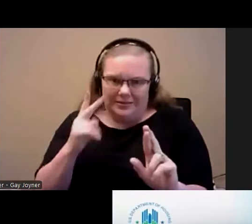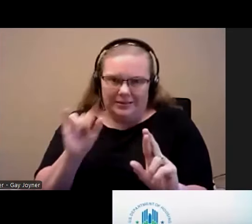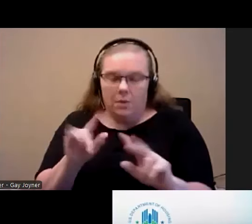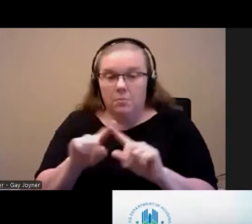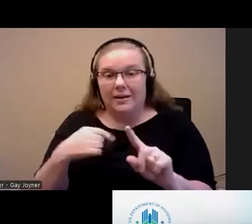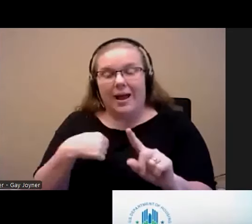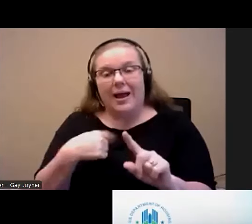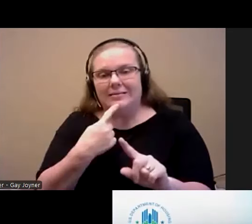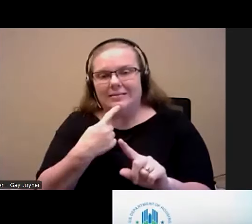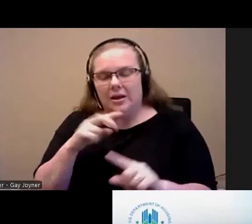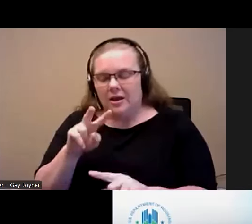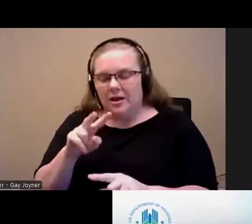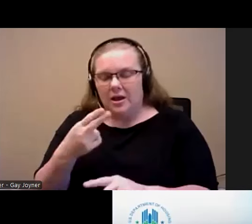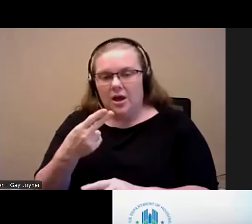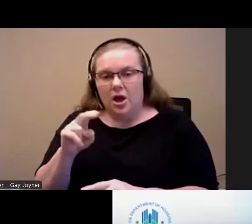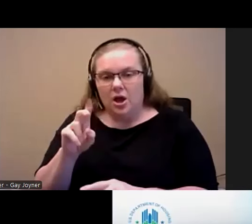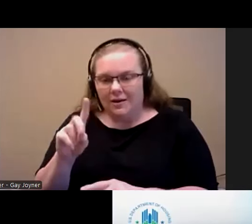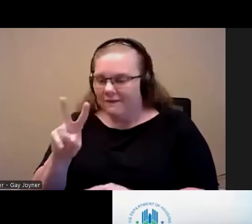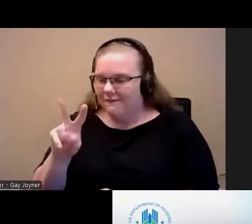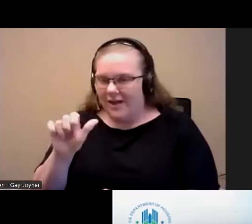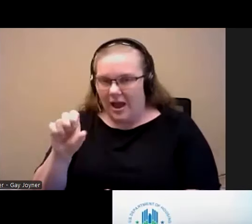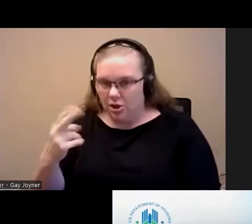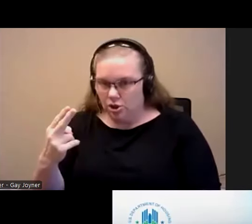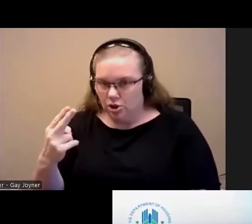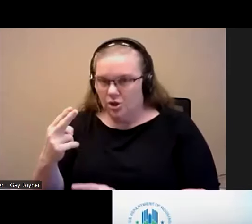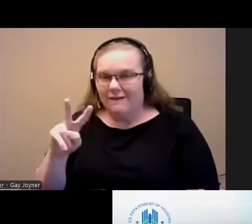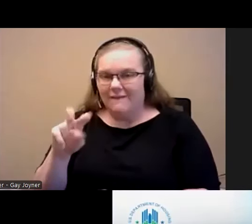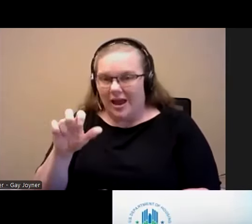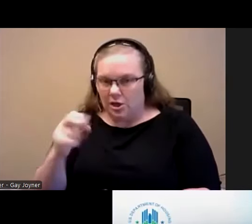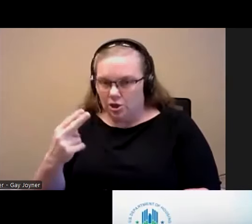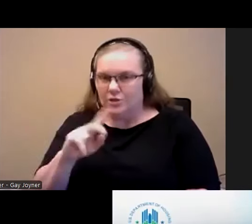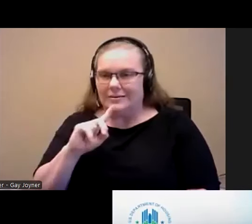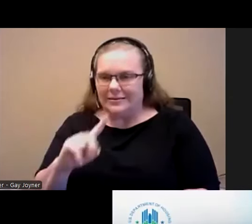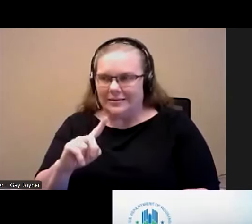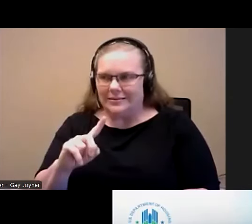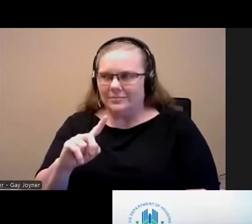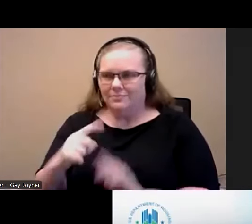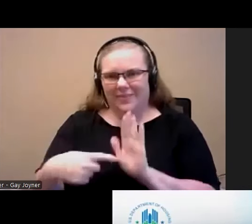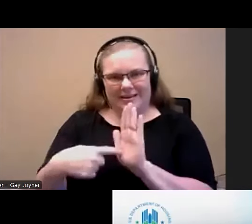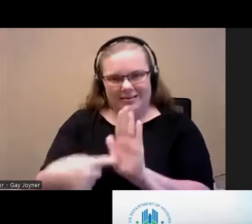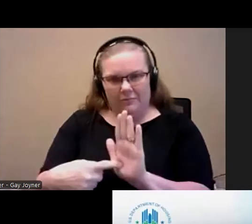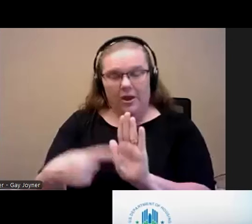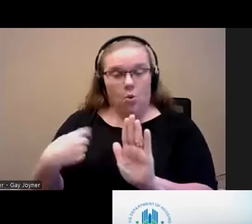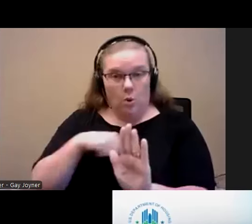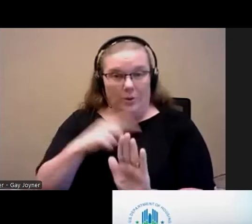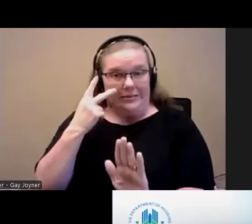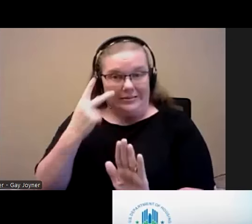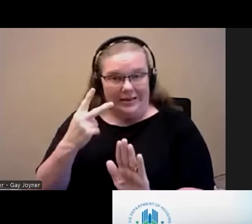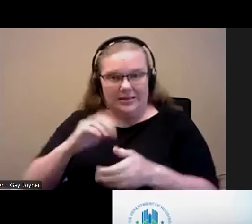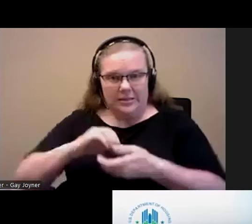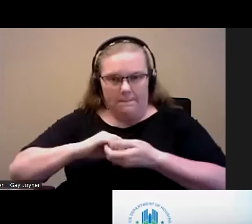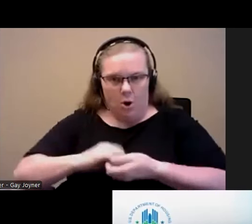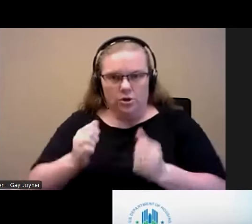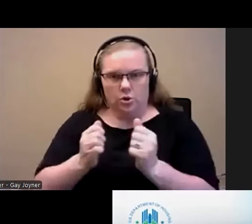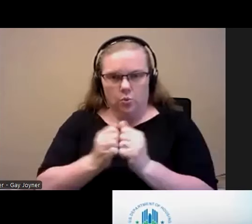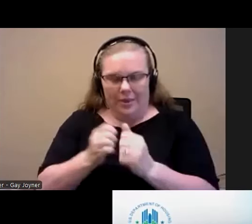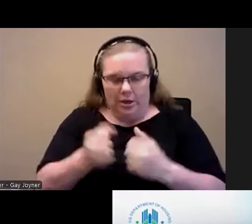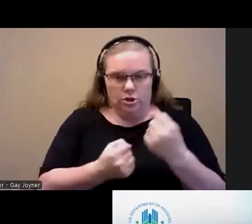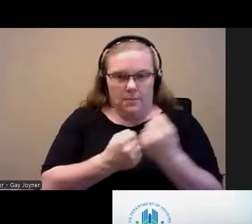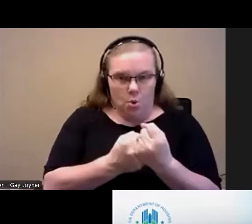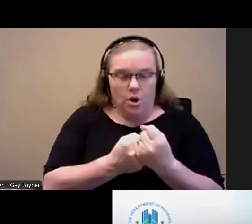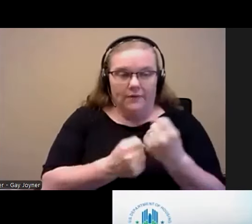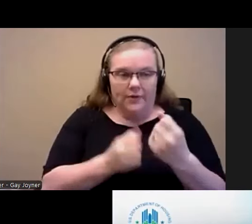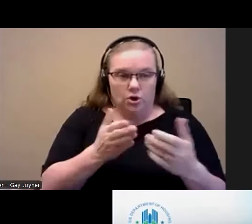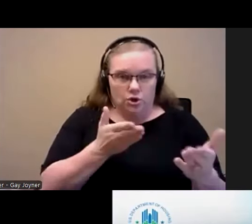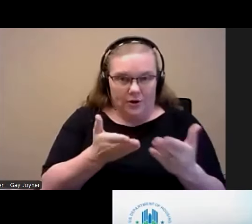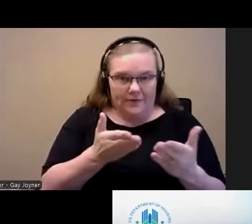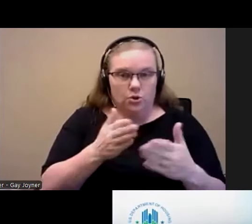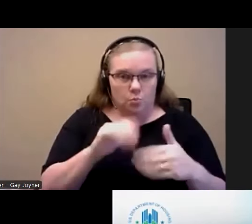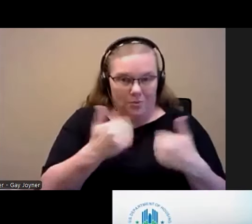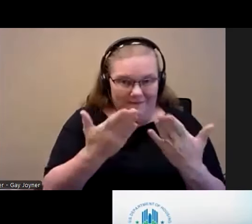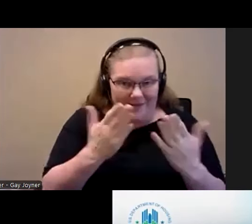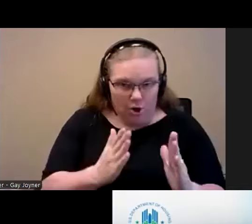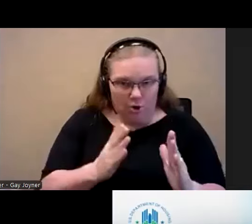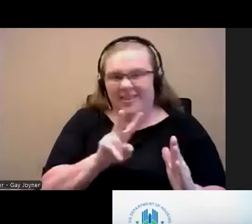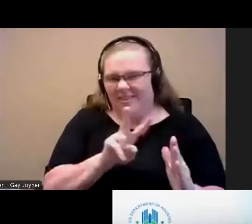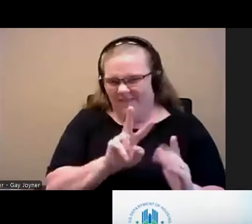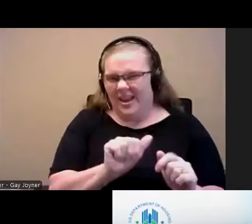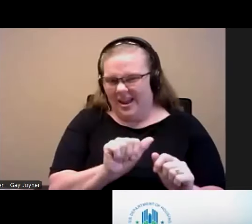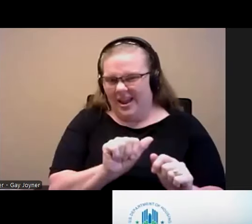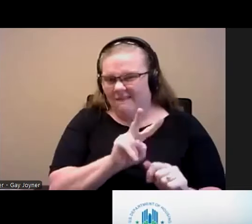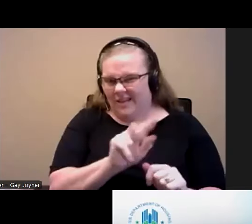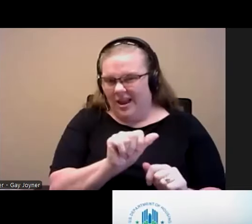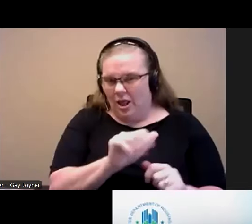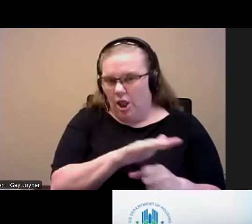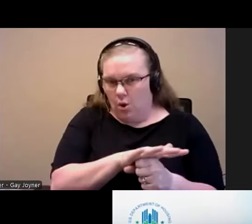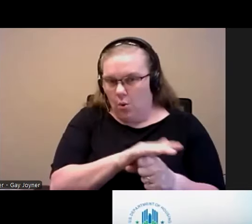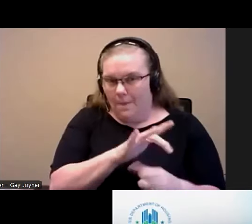VASH which exemplify the partnership between the service provider. VA providers have helped